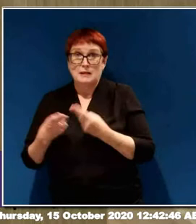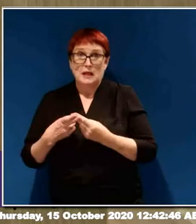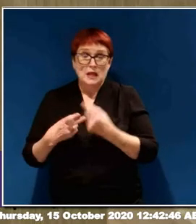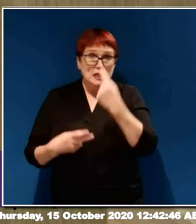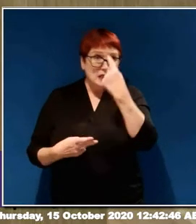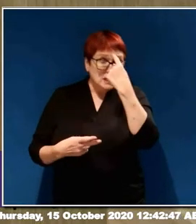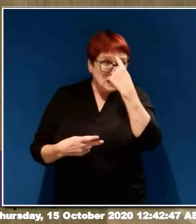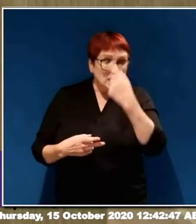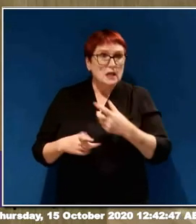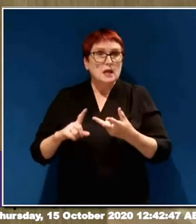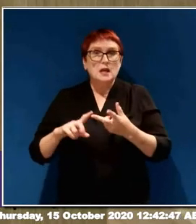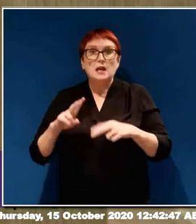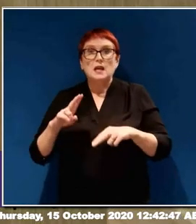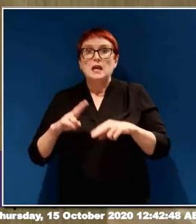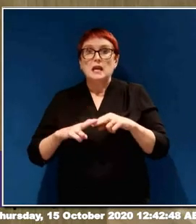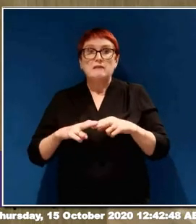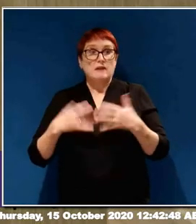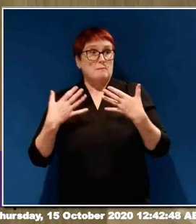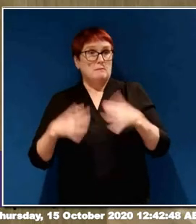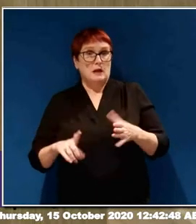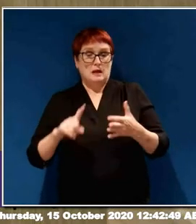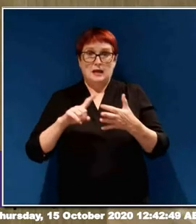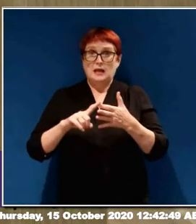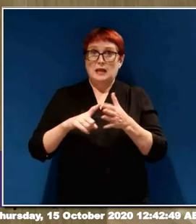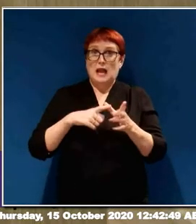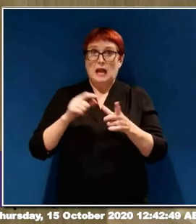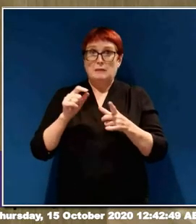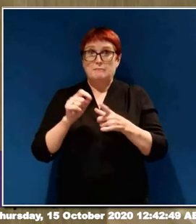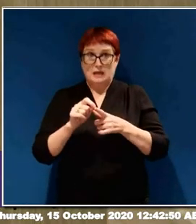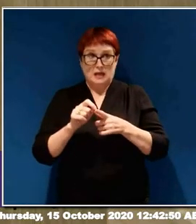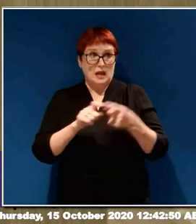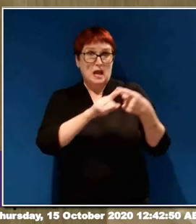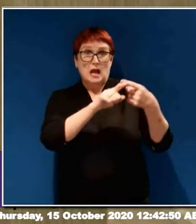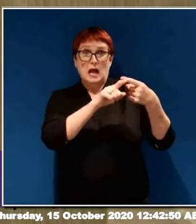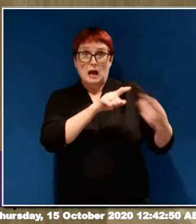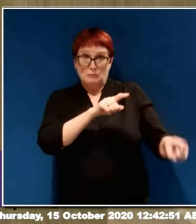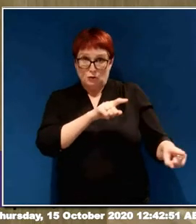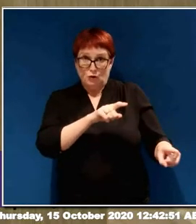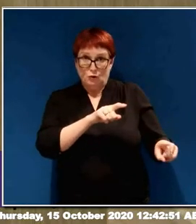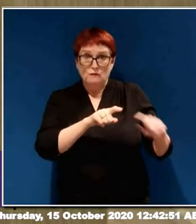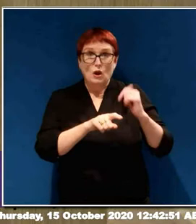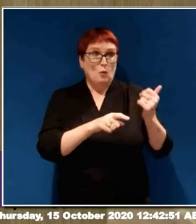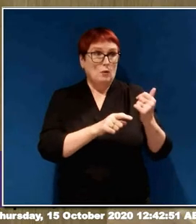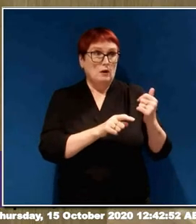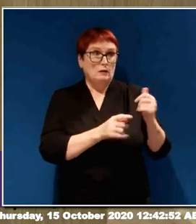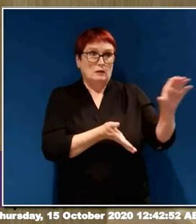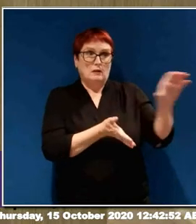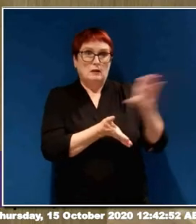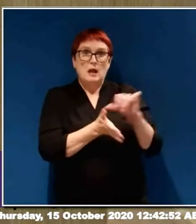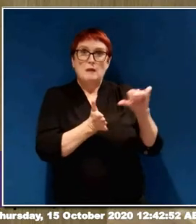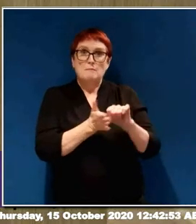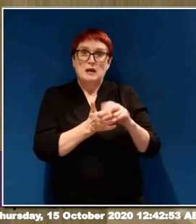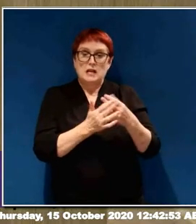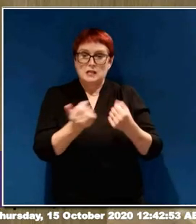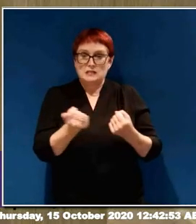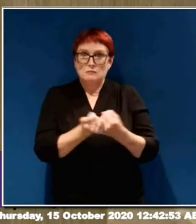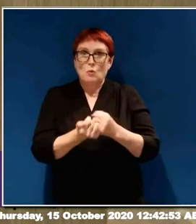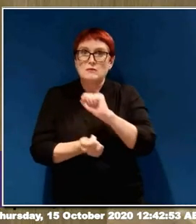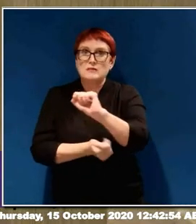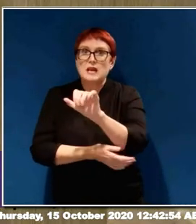and get a verification that the money will come to their child, or the resource will come to their child?